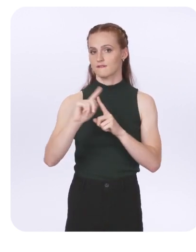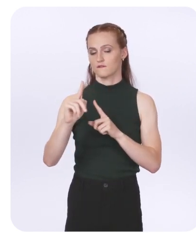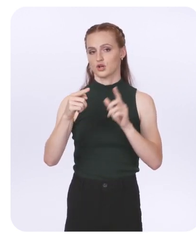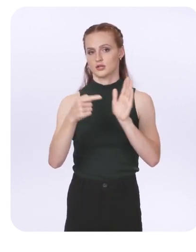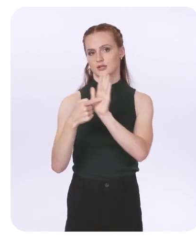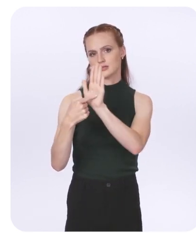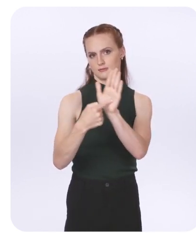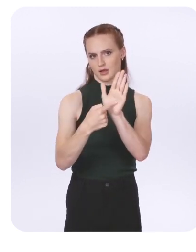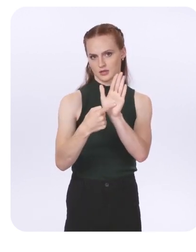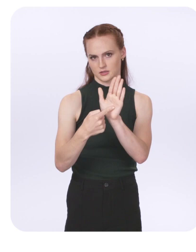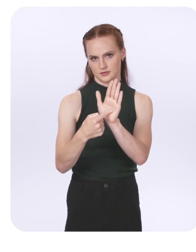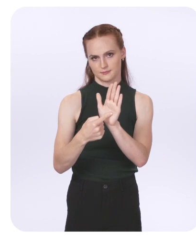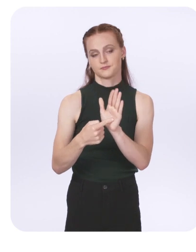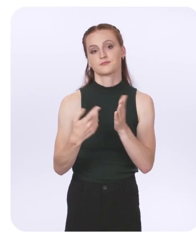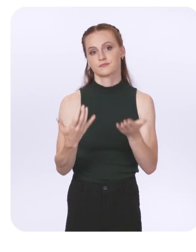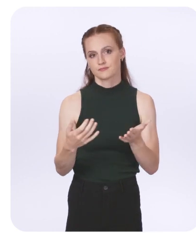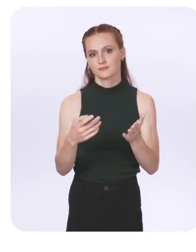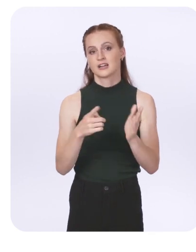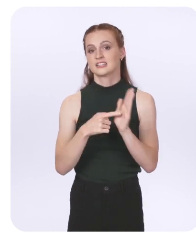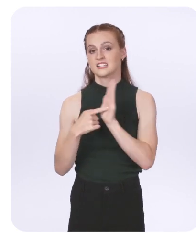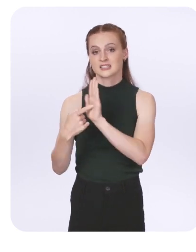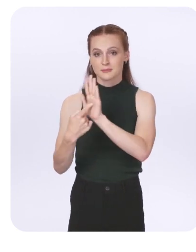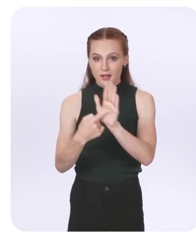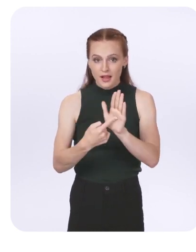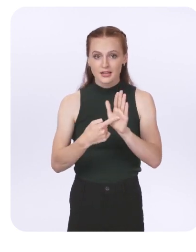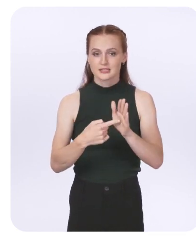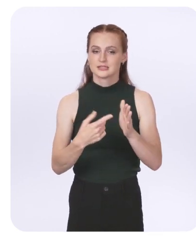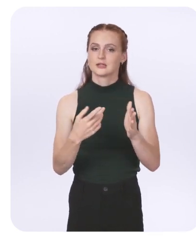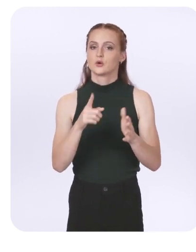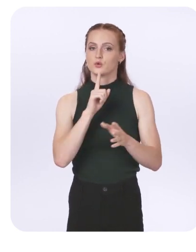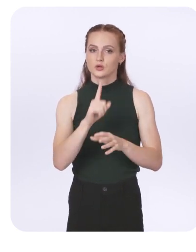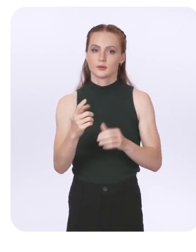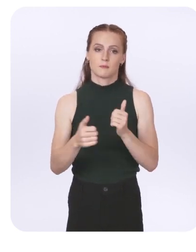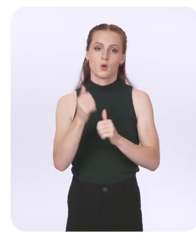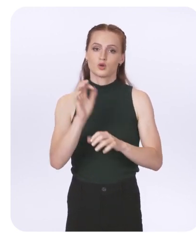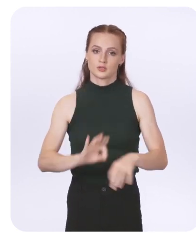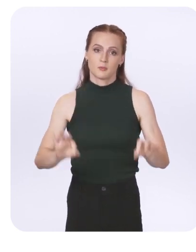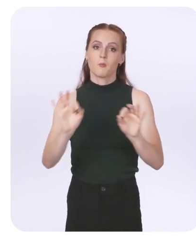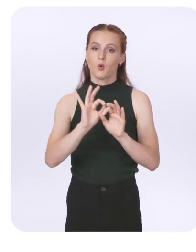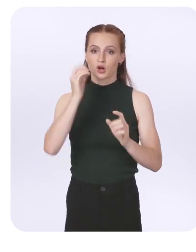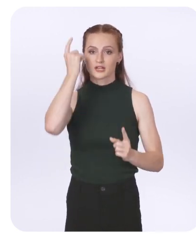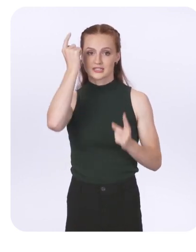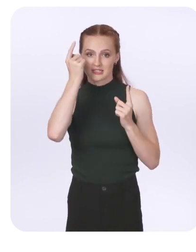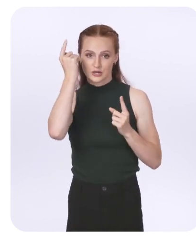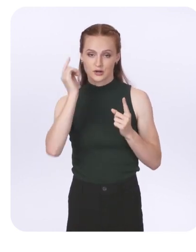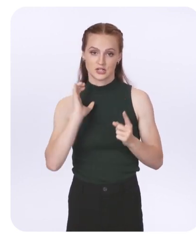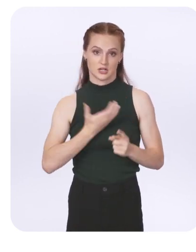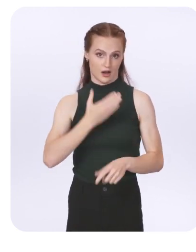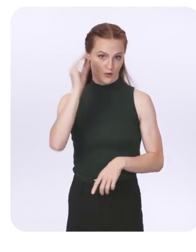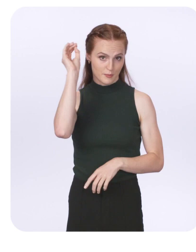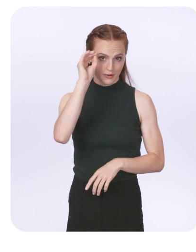for a while. I am thrilled to have received confirmation from Dan and his team that this is the case,